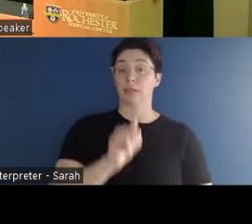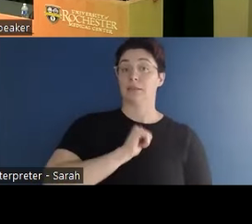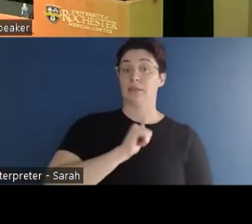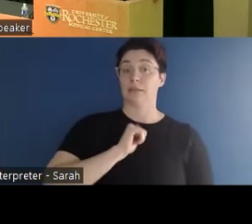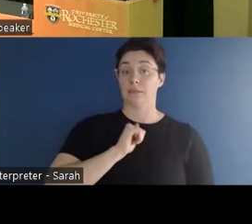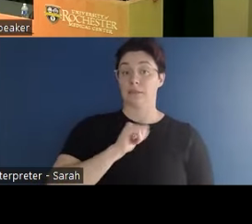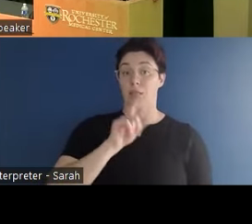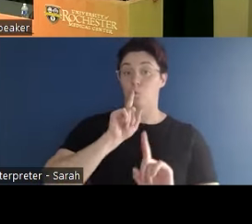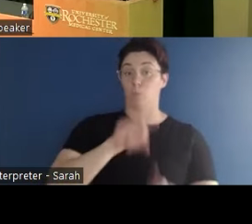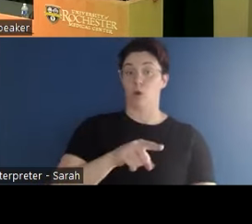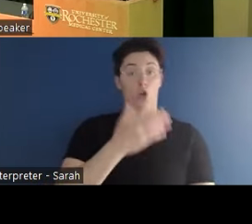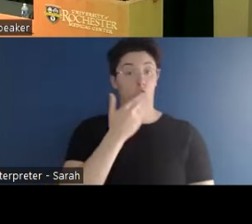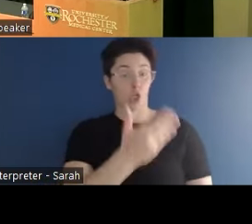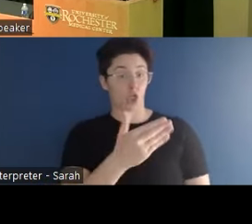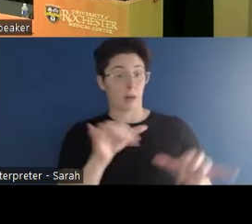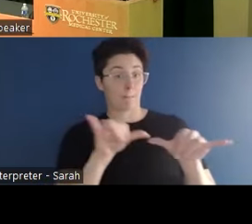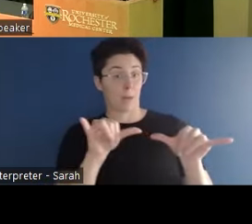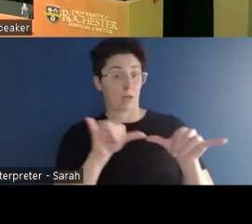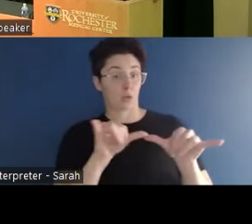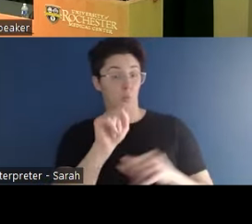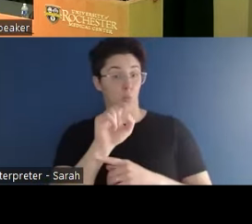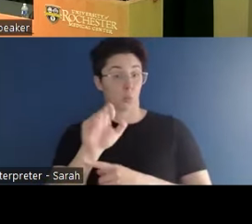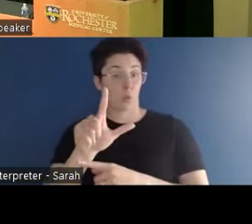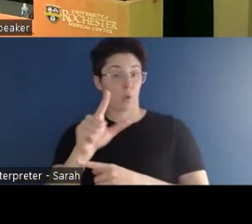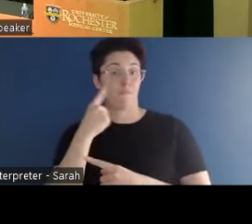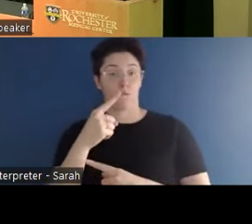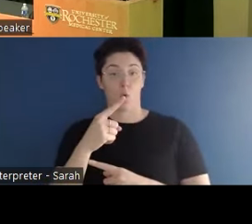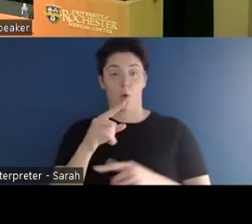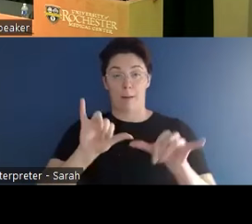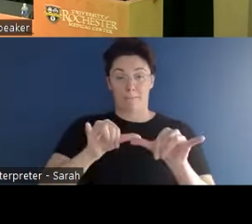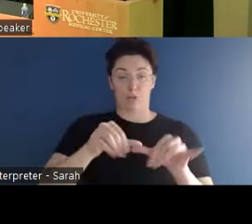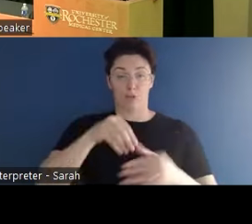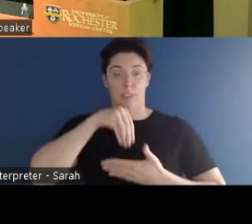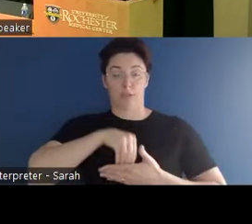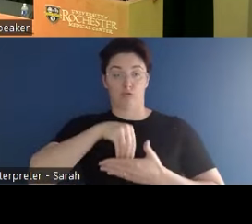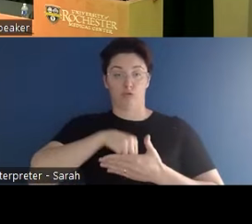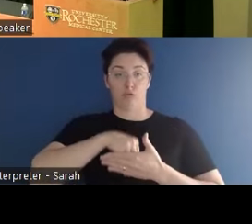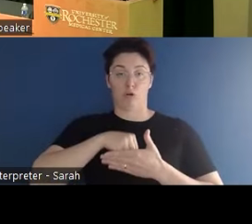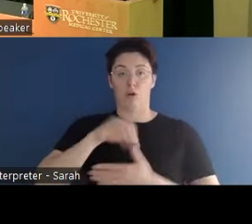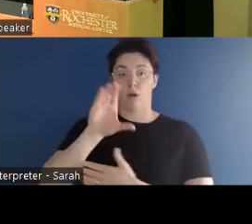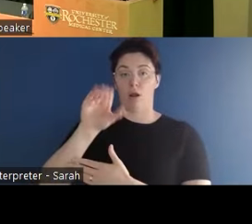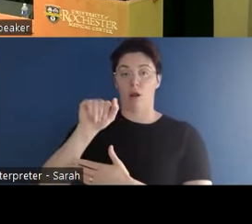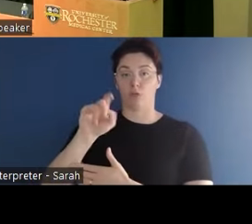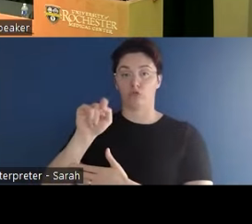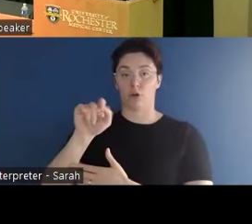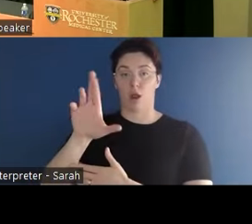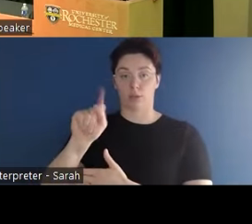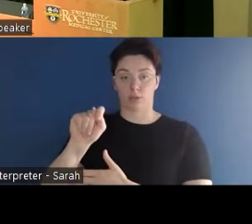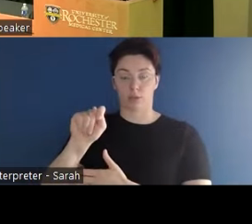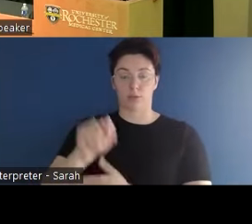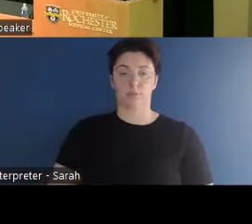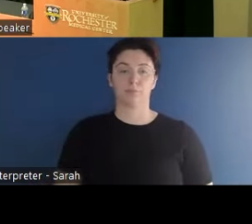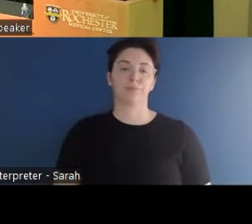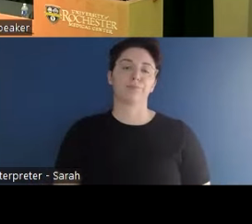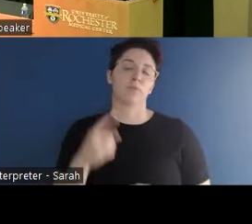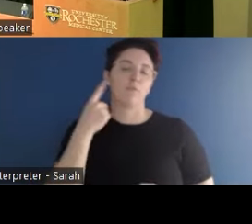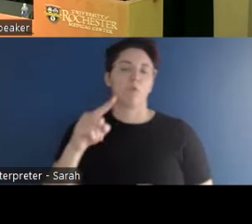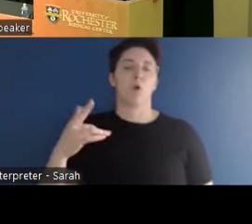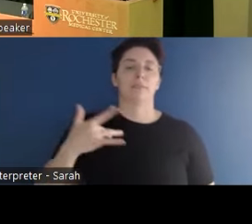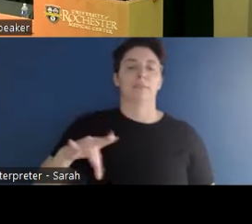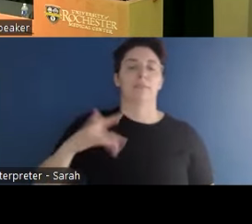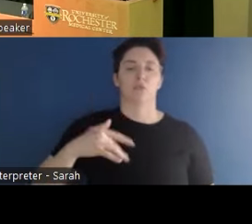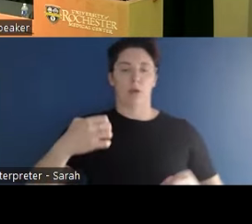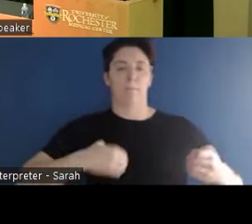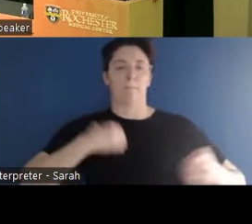useful tool for measuring internal constructs in this case sensory processing and anxiety symptoms